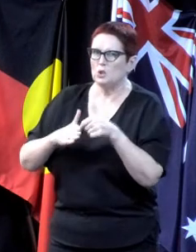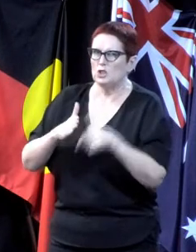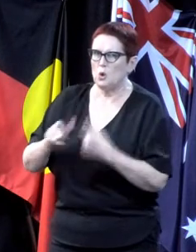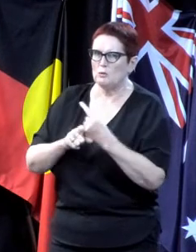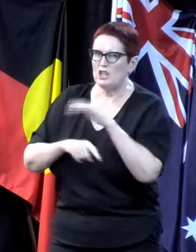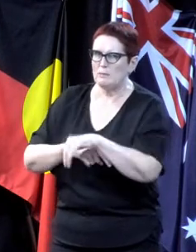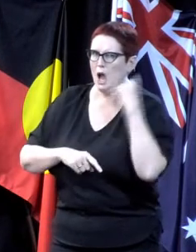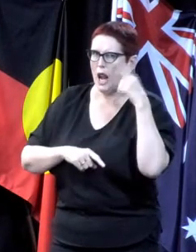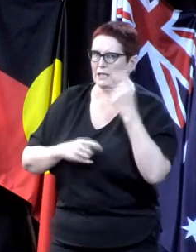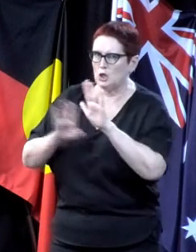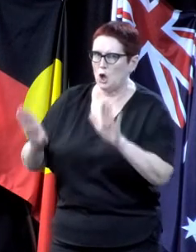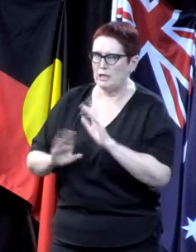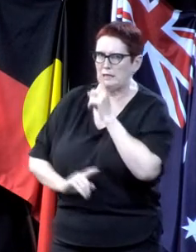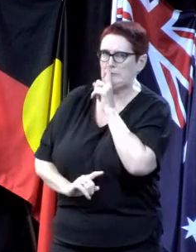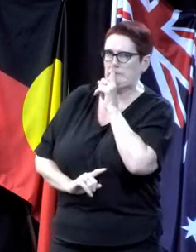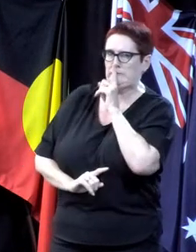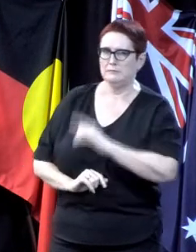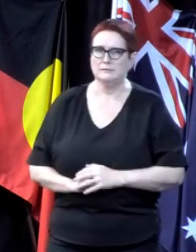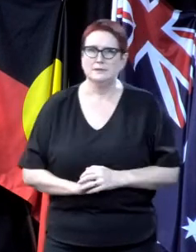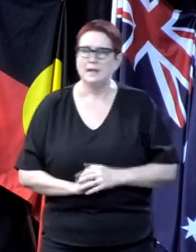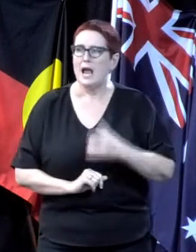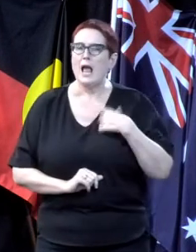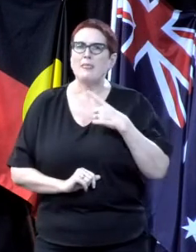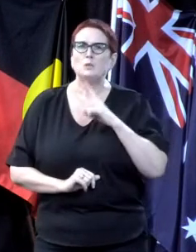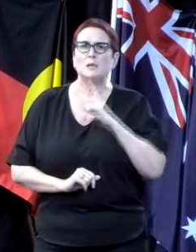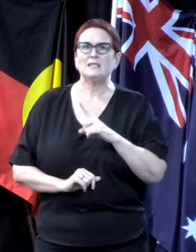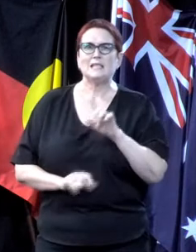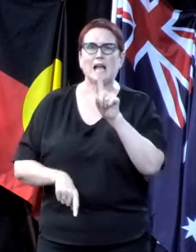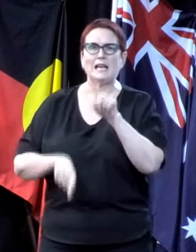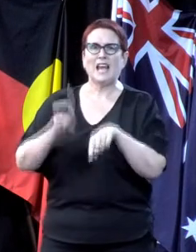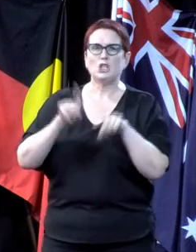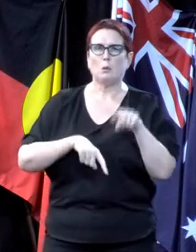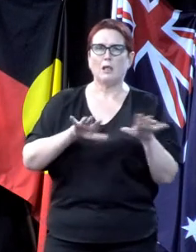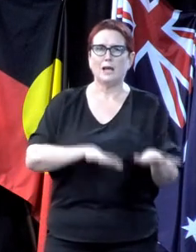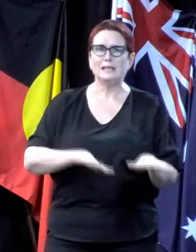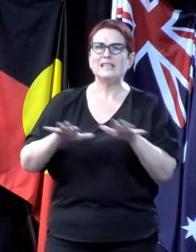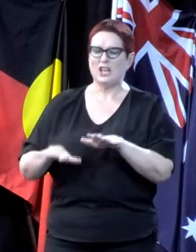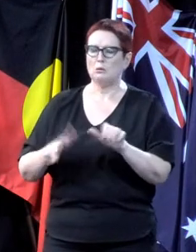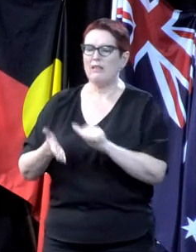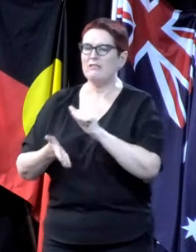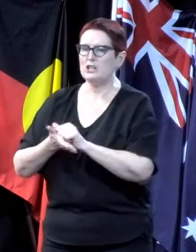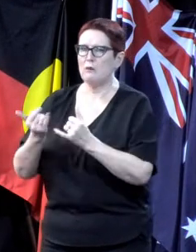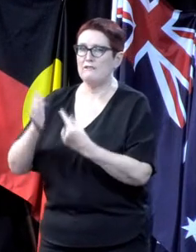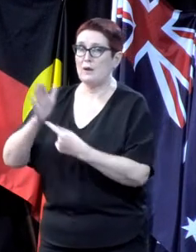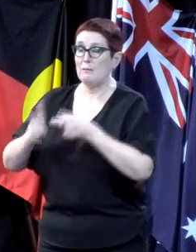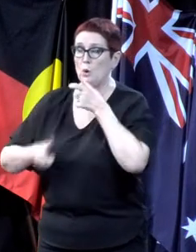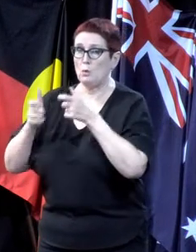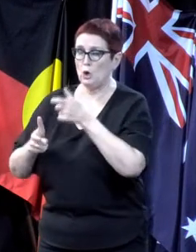Perhaps that’s why the word 'casual' appears in brackets on... MR DALE: “Casual” was an important word there. DR MELLIFONT: Okay. Where did you stay? In London, right in London, in Paddington.